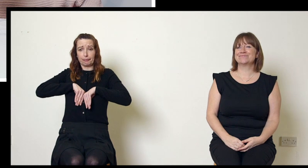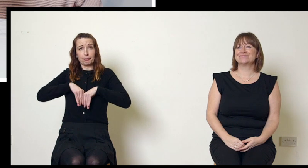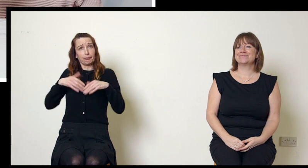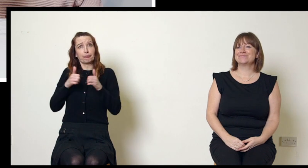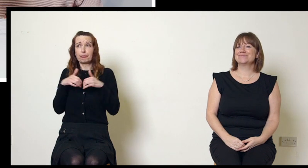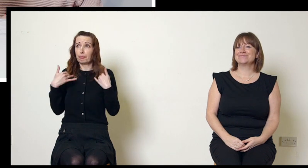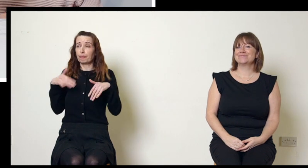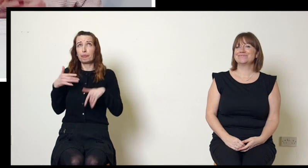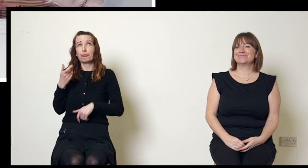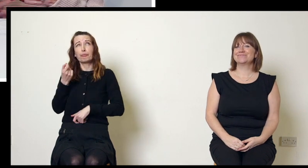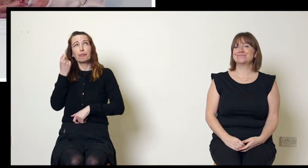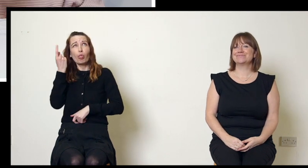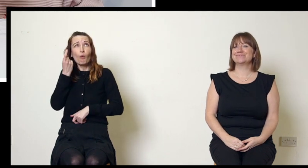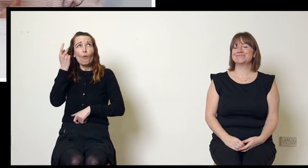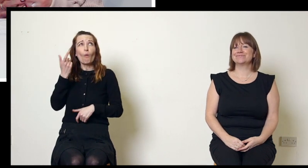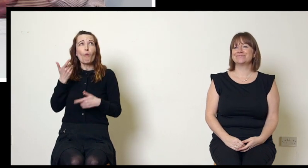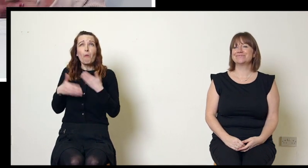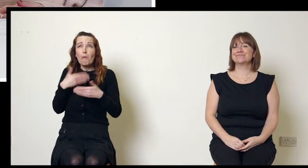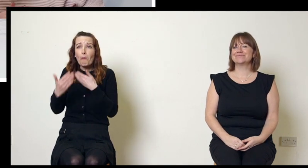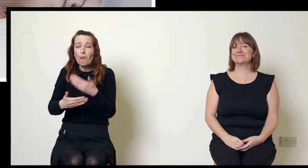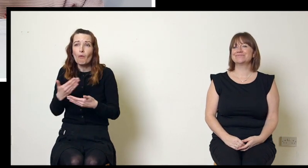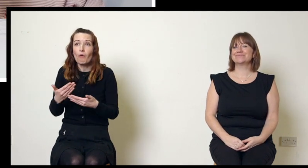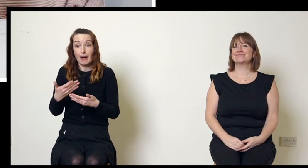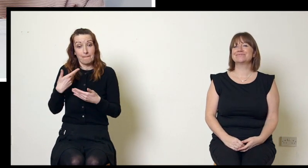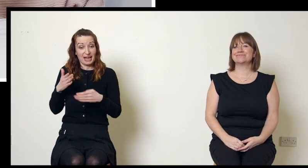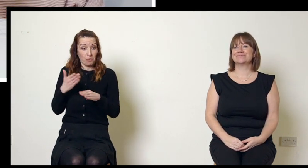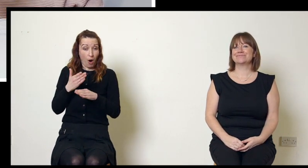taken it well, because I've worked with lots of groups and lots of companies